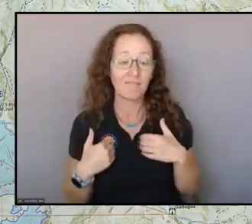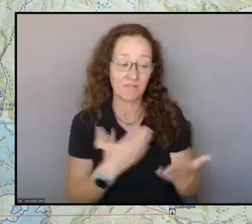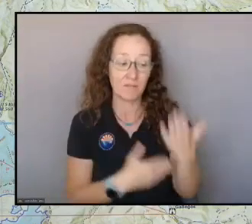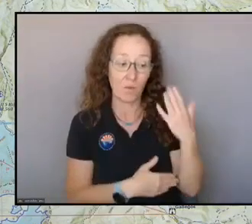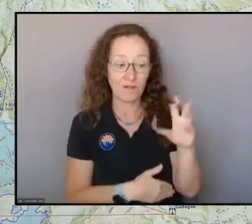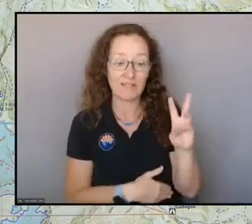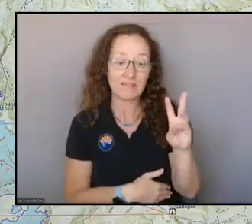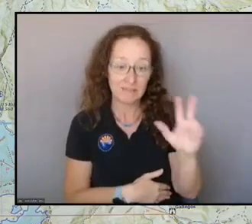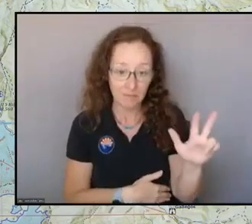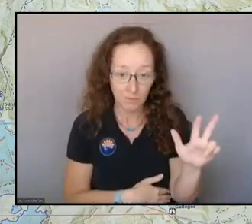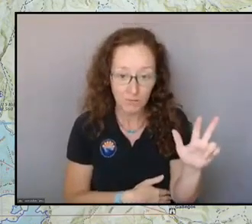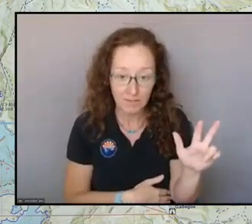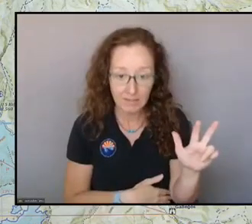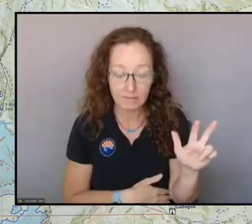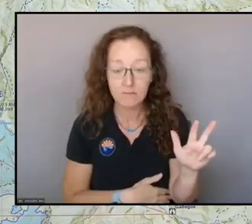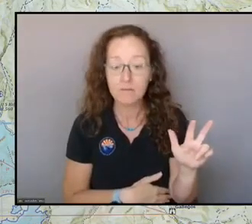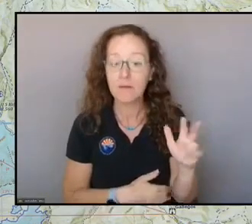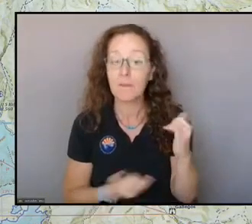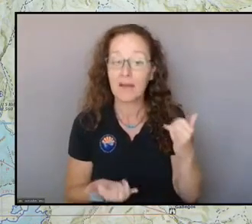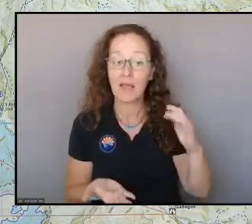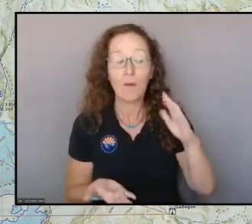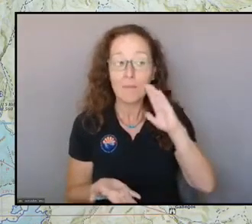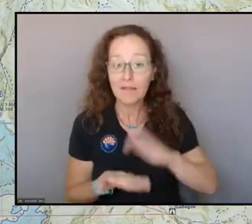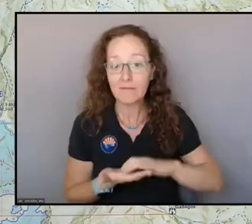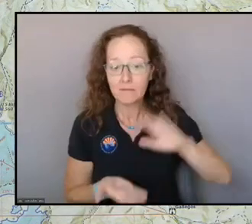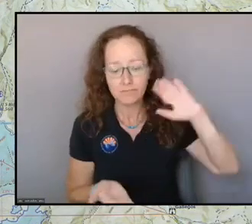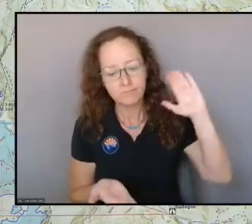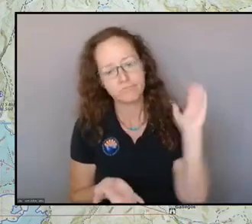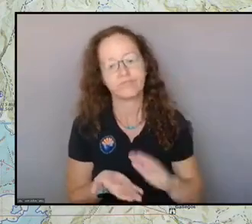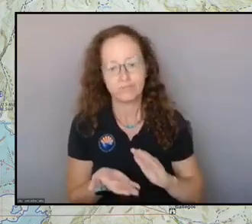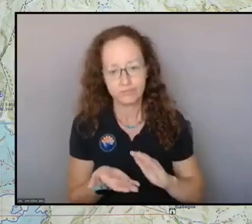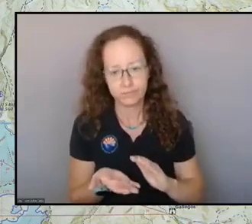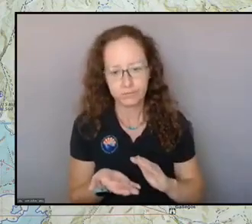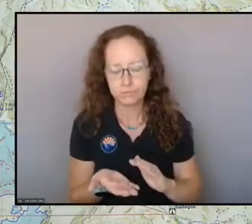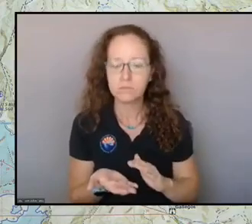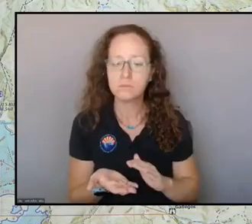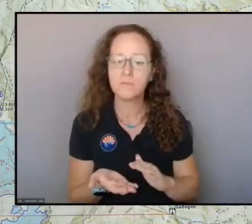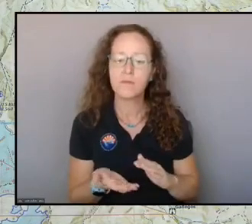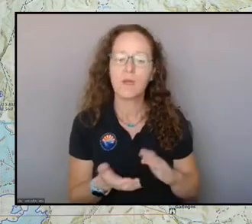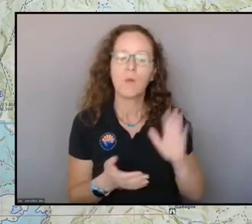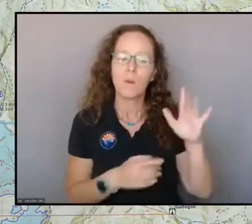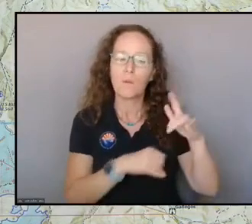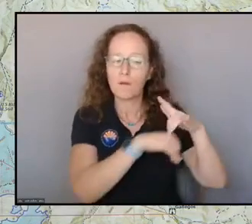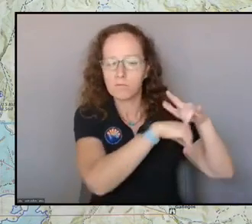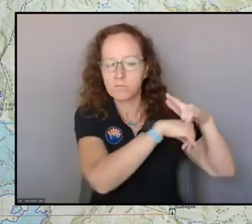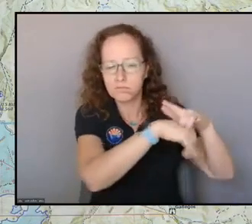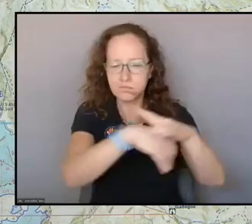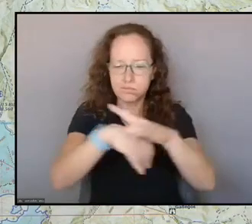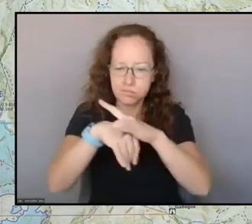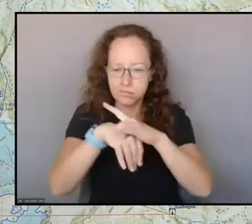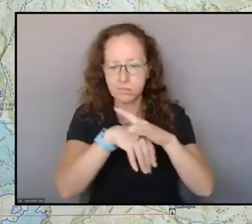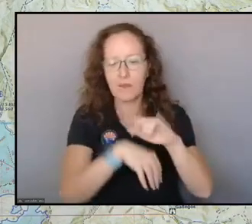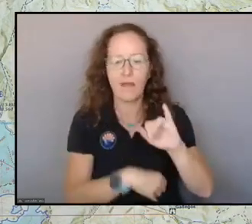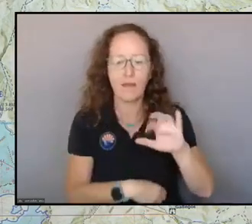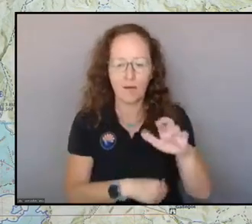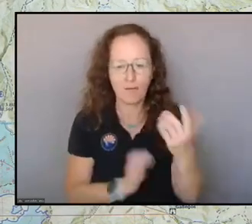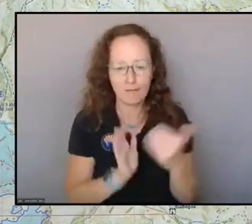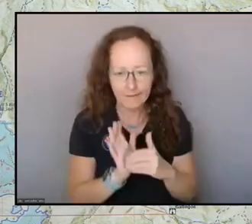MORNING AND I BELIEVE THERE IS FAR LESS NOW. WE'LL GET ANOTHER IR FLIGHT AS SOON AS IT IS AVAILABLE AND I'M SURE THE INCOMING TEAM WILL CONTINUE TO